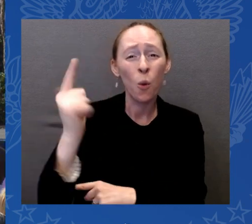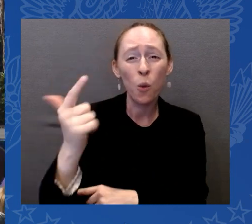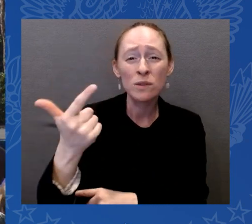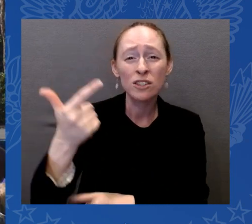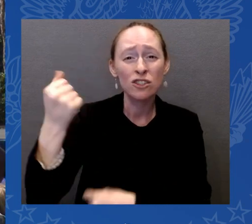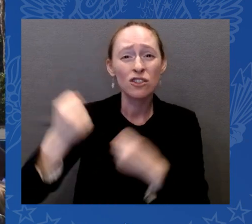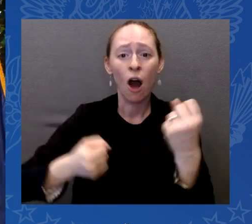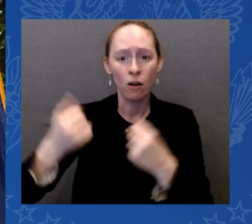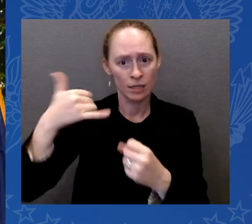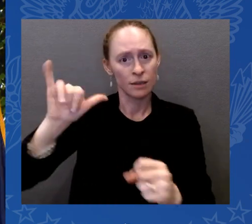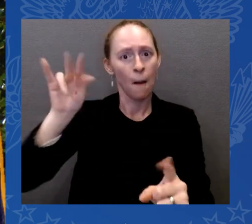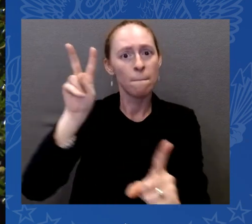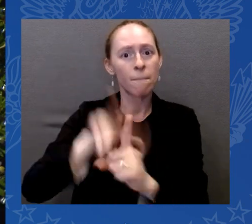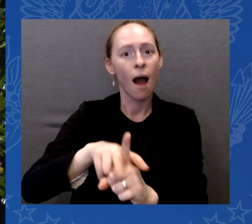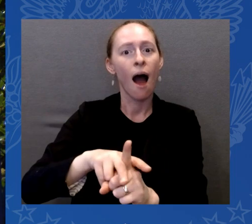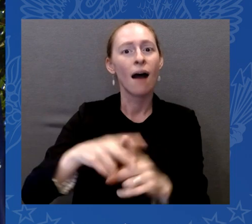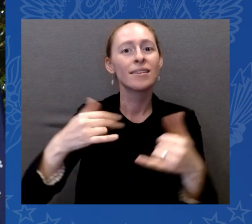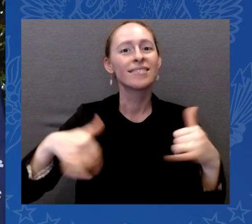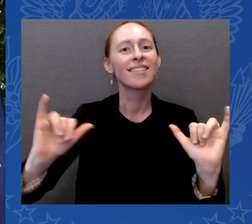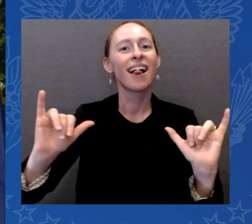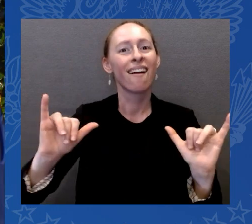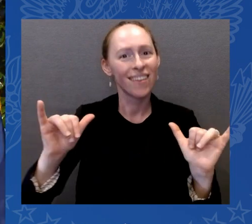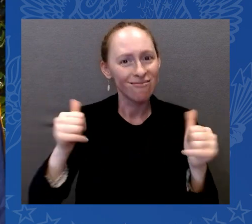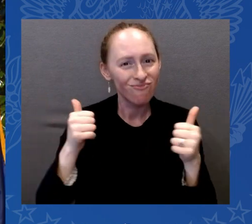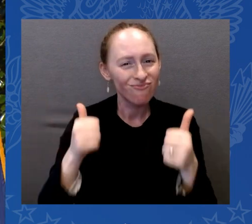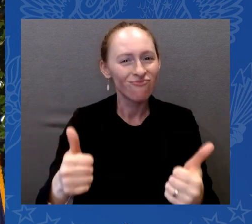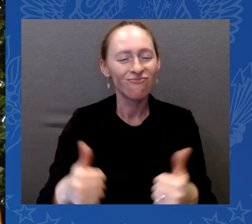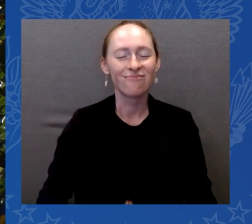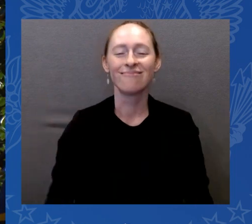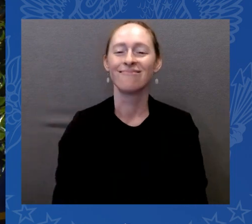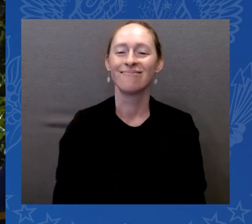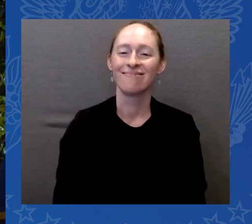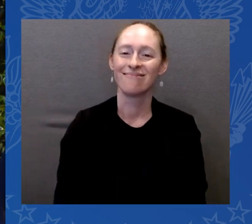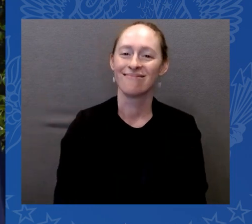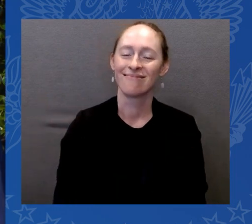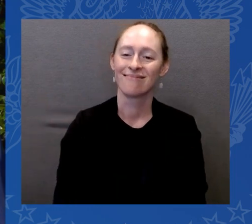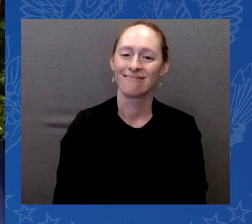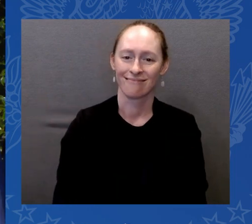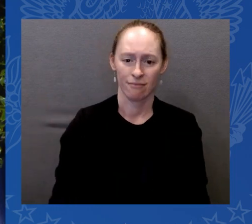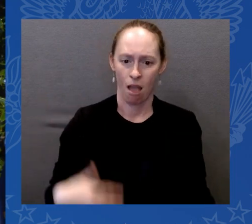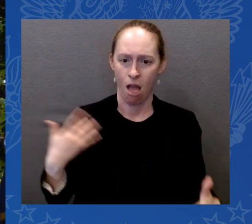and a great deal of hard work and ingenuity to make electric vehicles and batteries. Because of the Infrastructure Law,